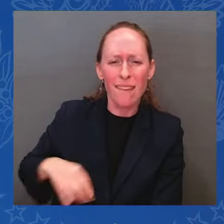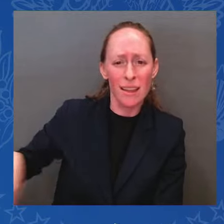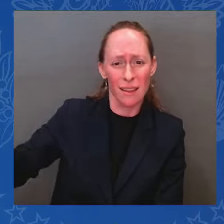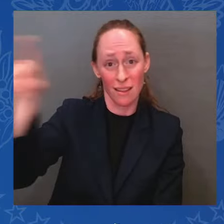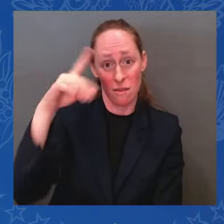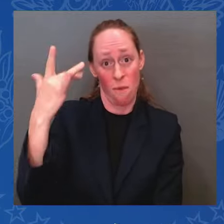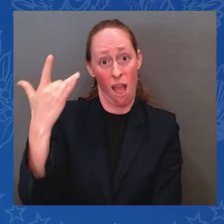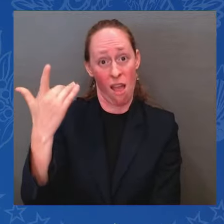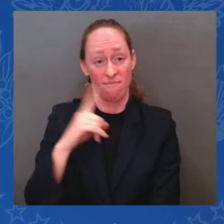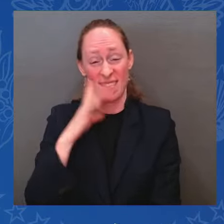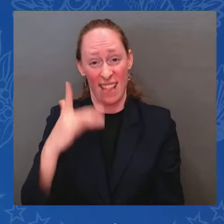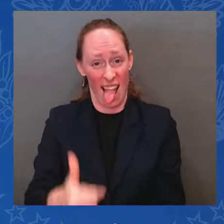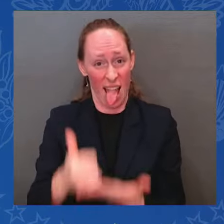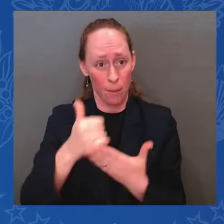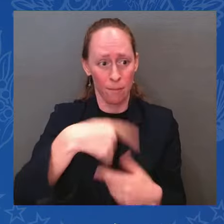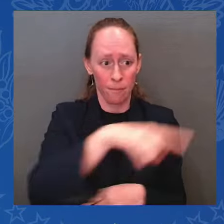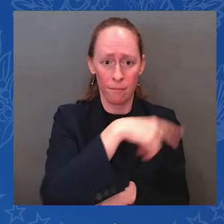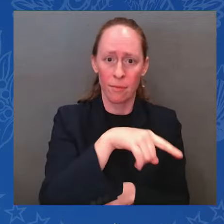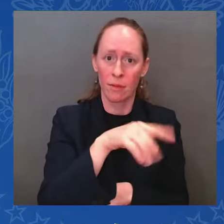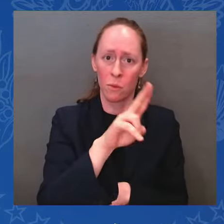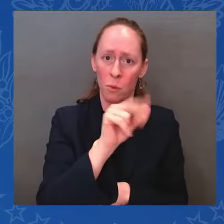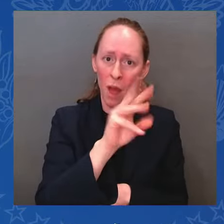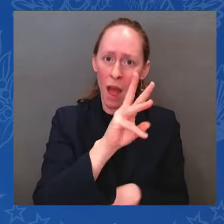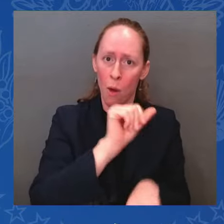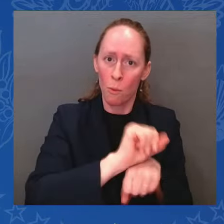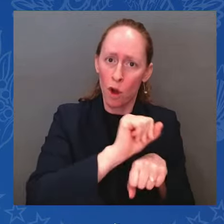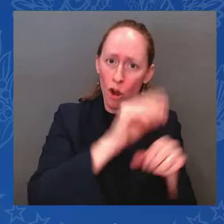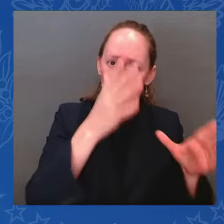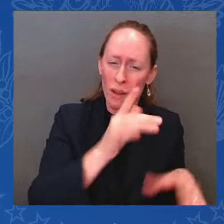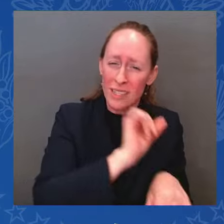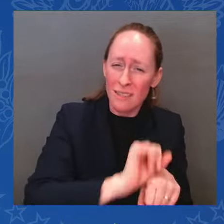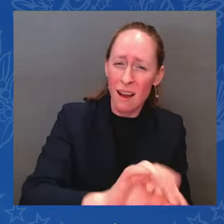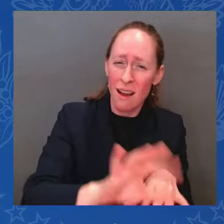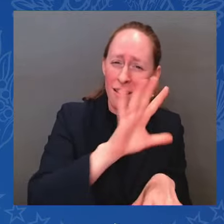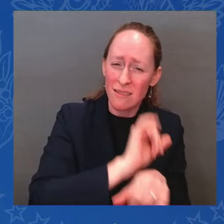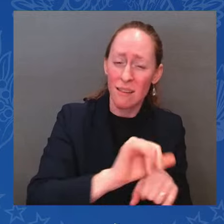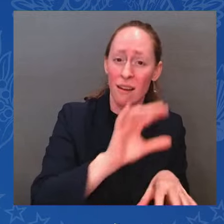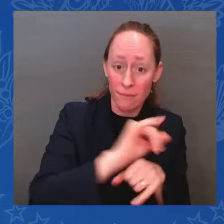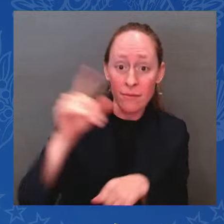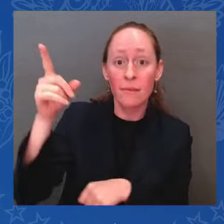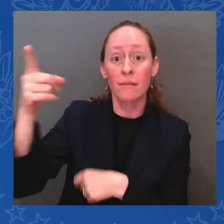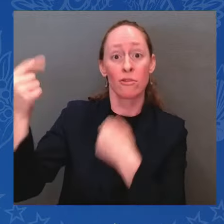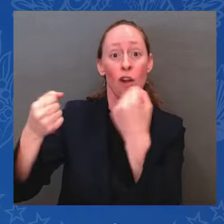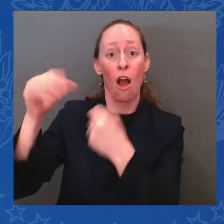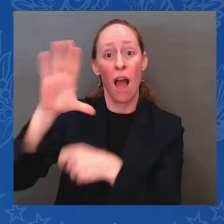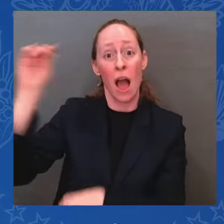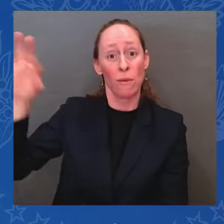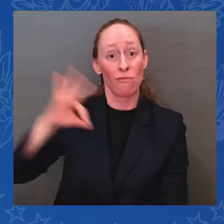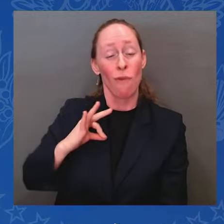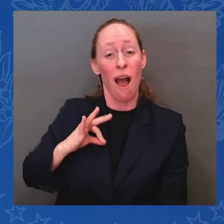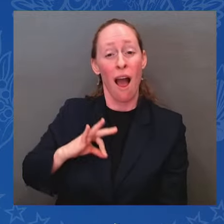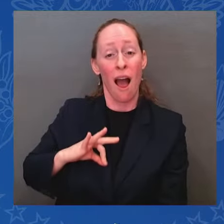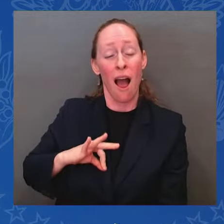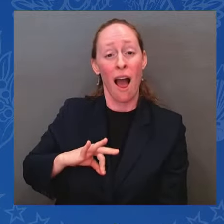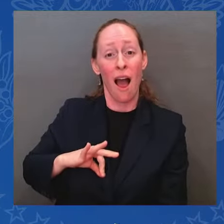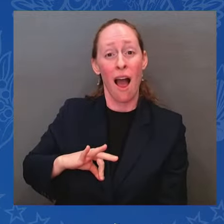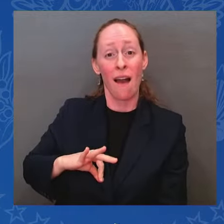But those record profits have not been shared fairly, in my view, with those workers. Just as the Treasury Department has released